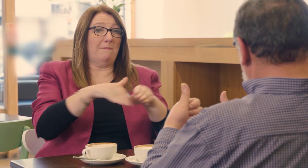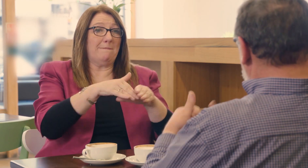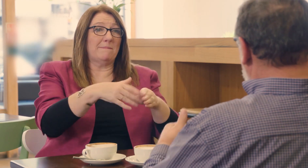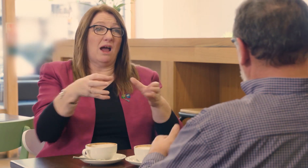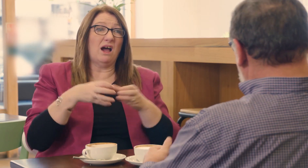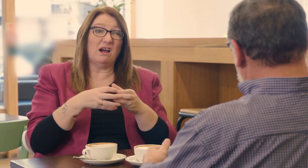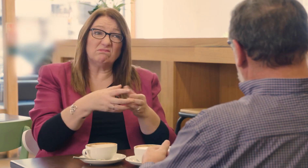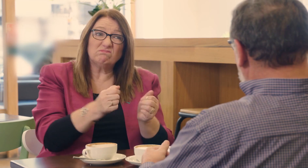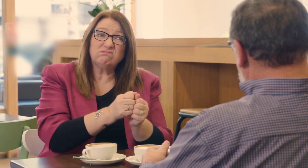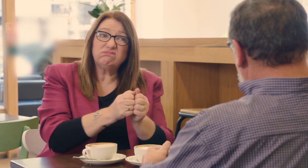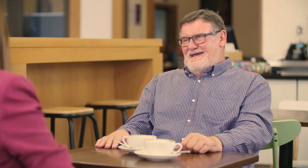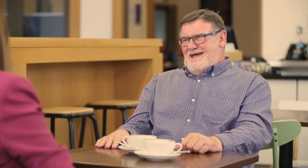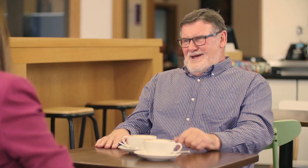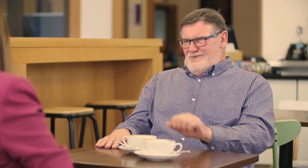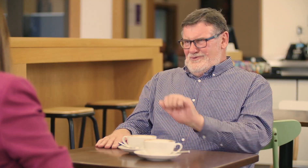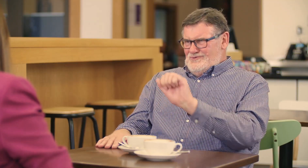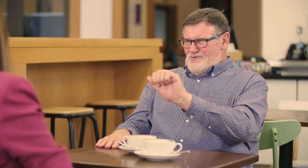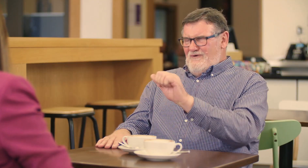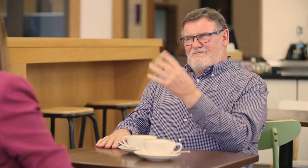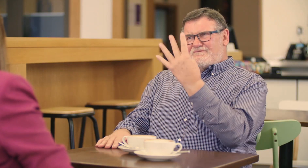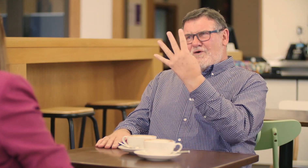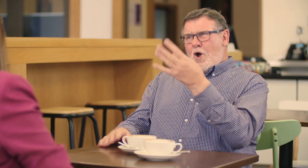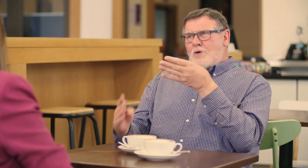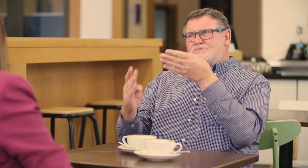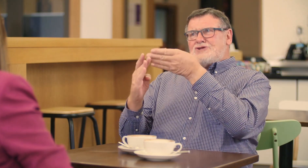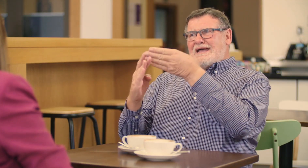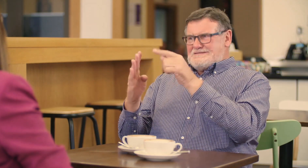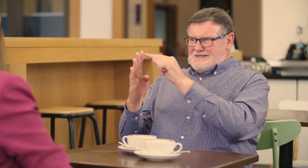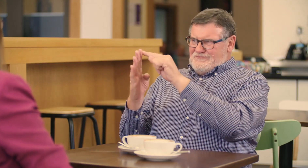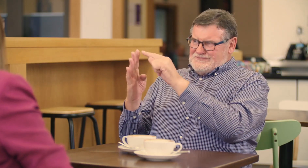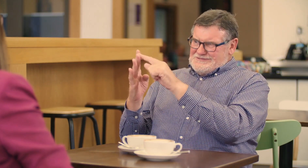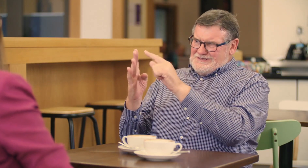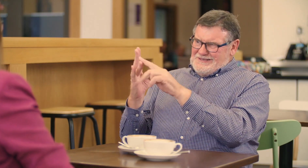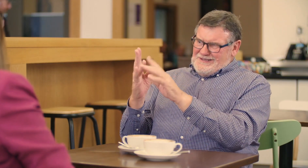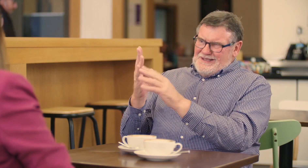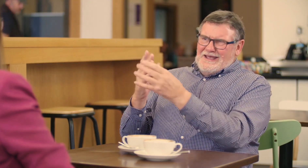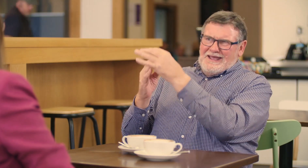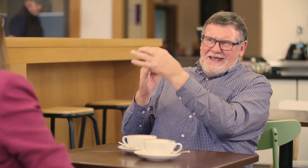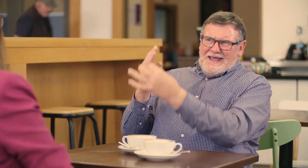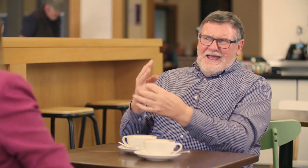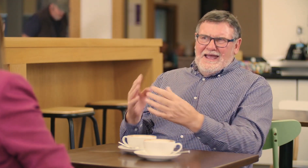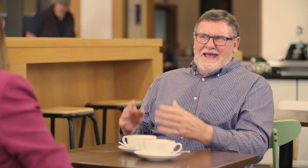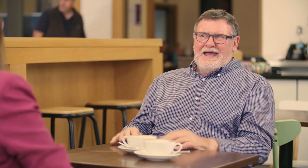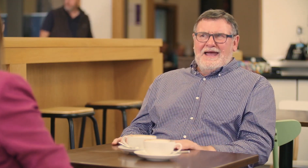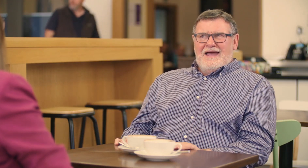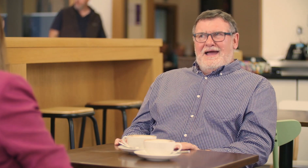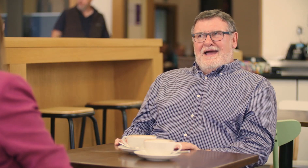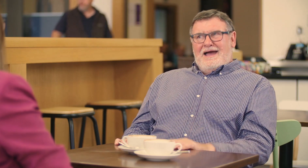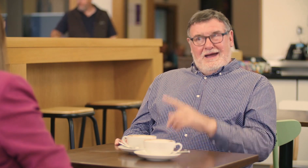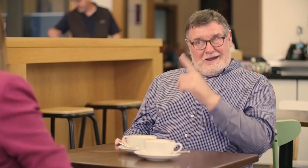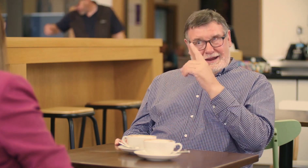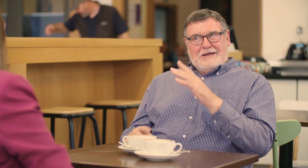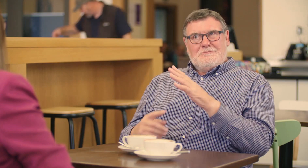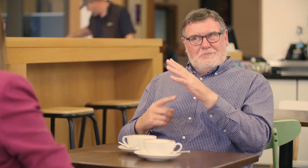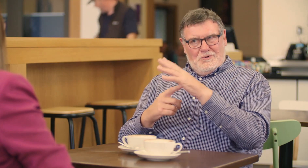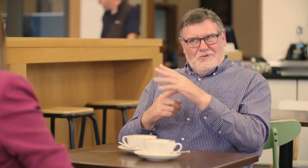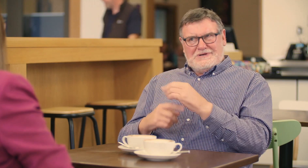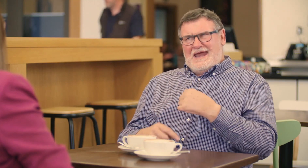Is that about right? Every one of those four objectives you've just outlined is important.